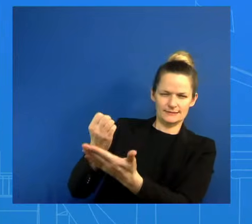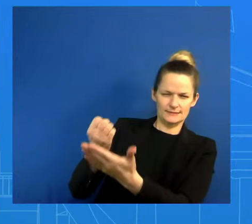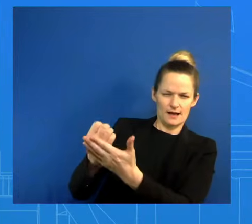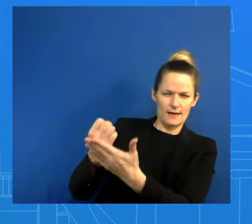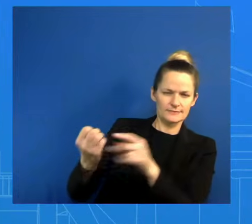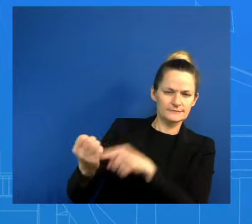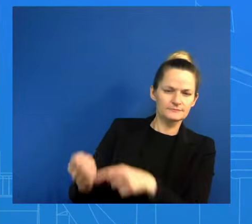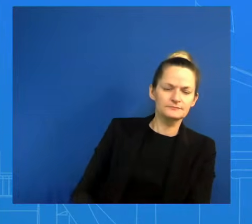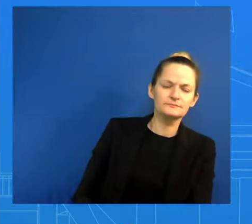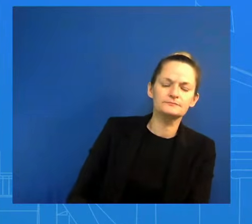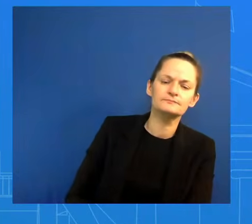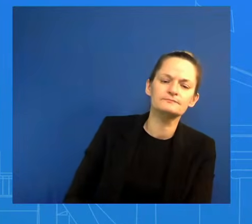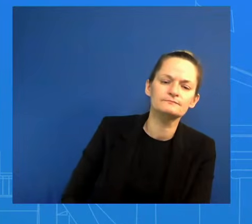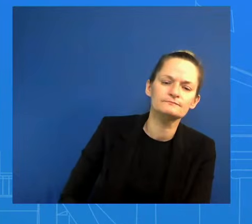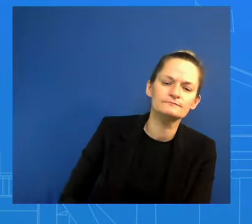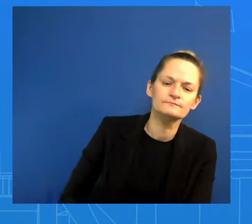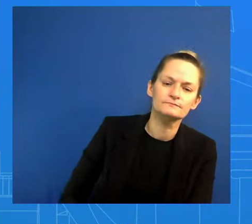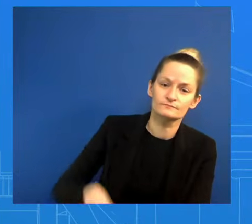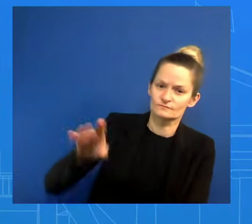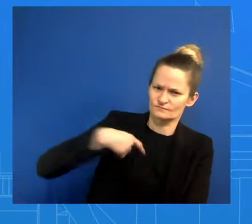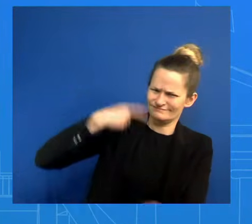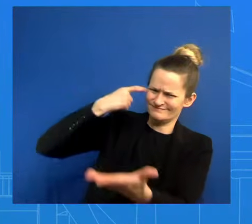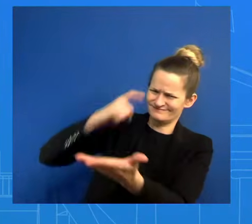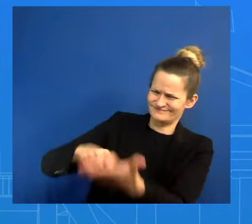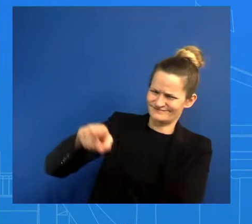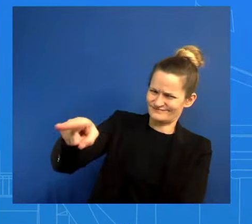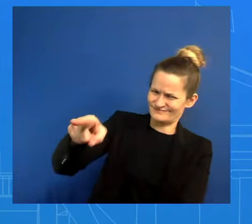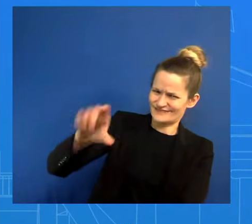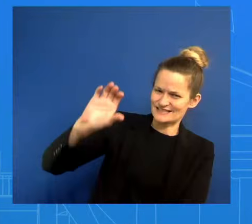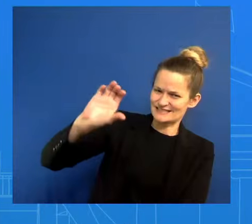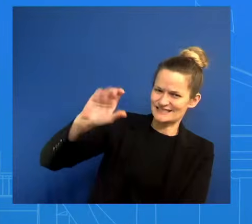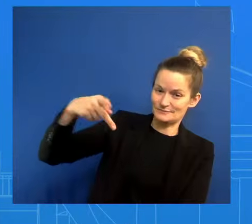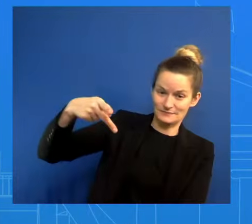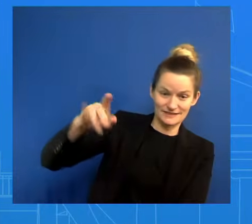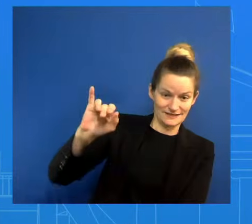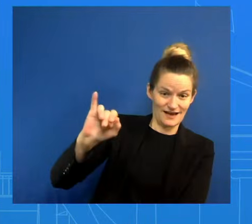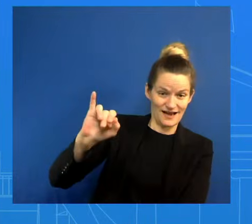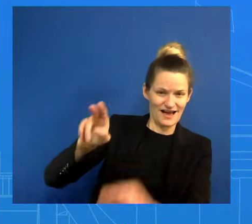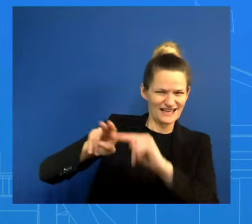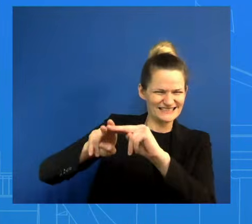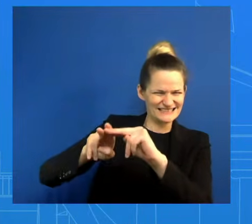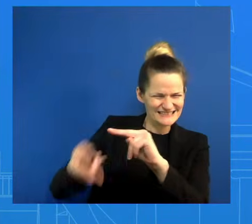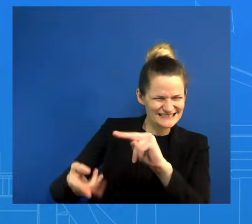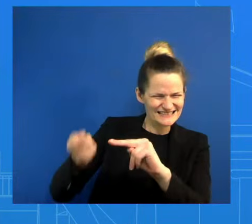but it's still above 7 percent. The Federal Reserve Chairman says that core inflation may be moving sideways.